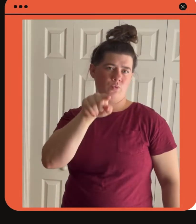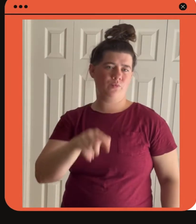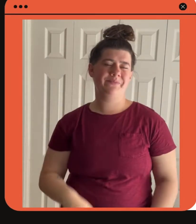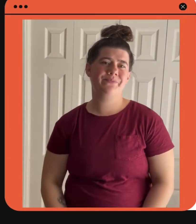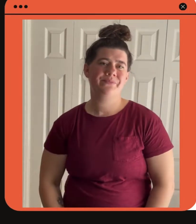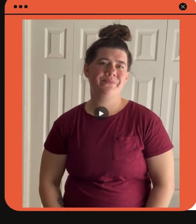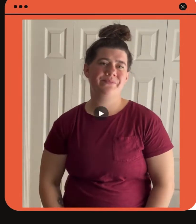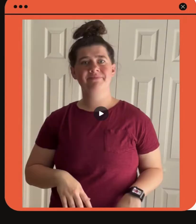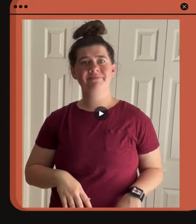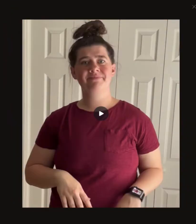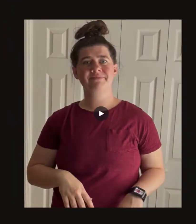for the student and for you,